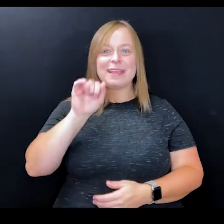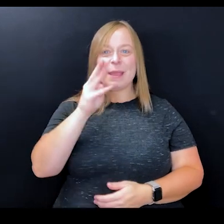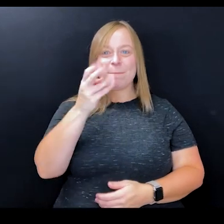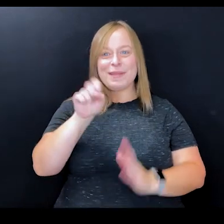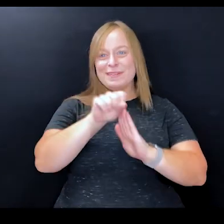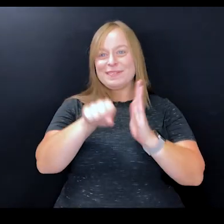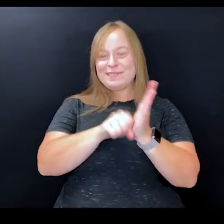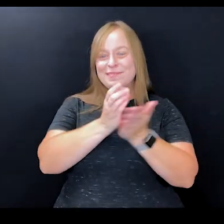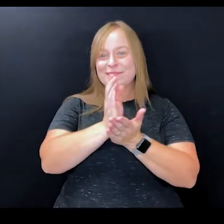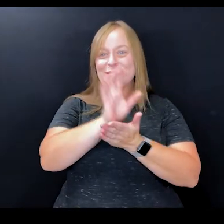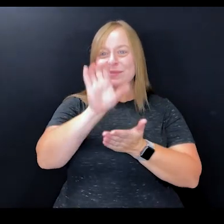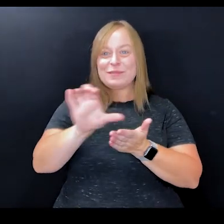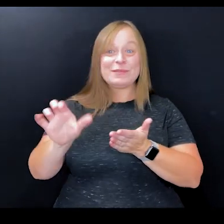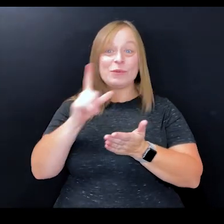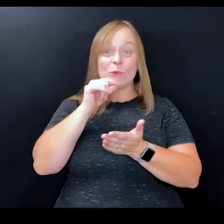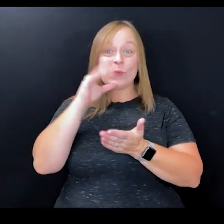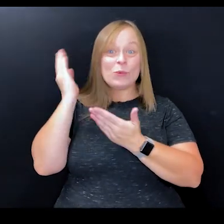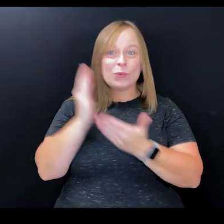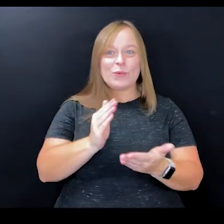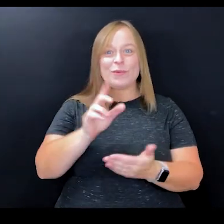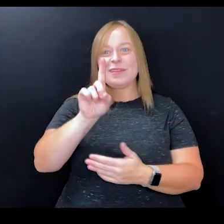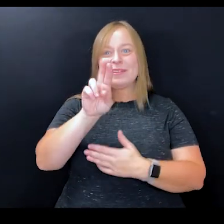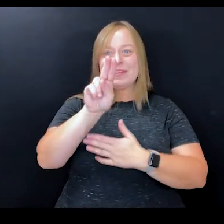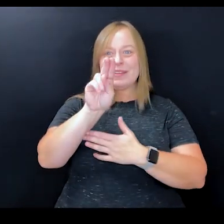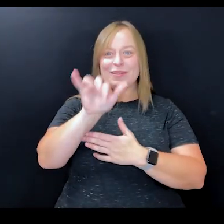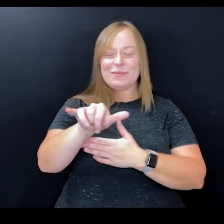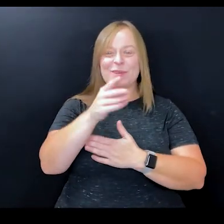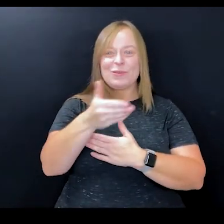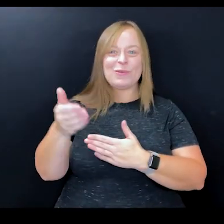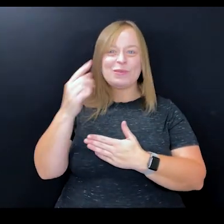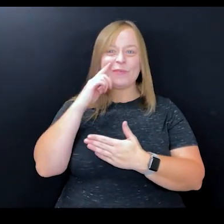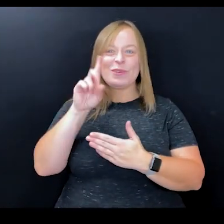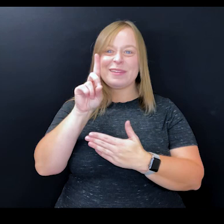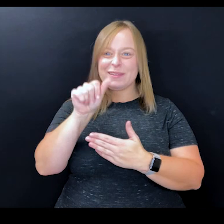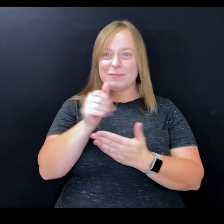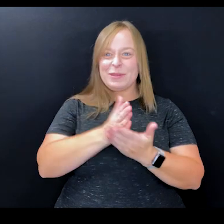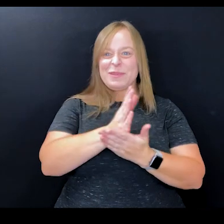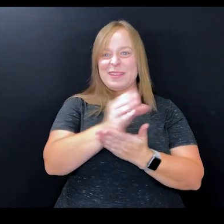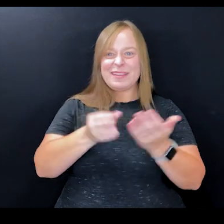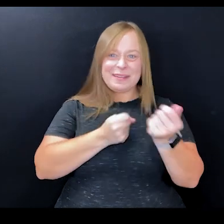Empire State of Rights Closed Captioned has been brought to you by Disability Rights New York.